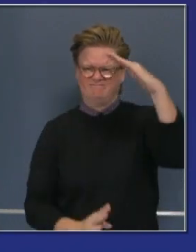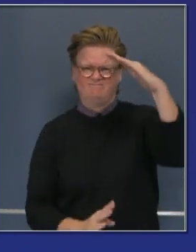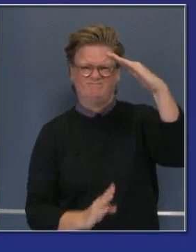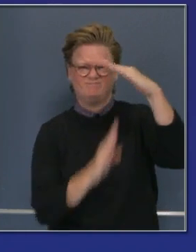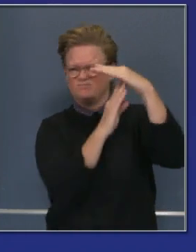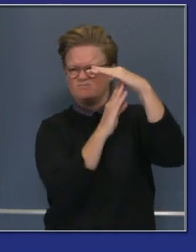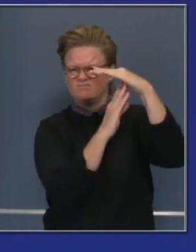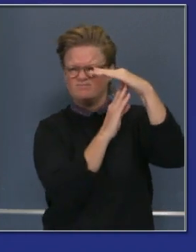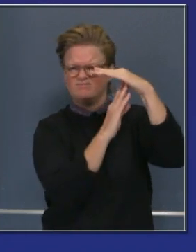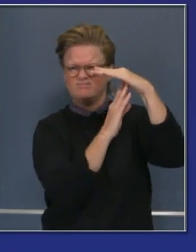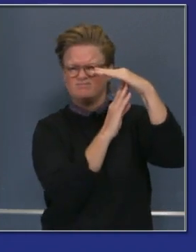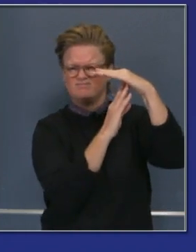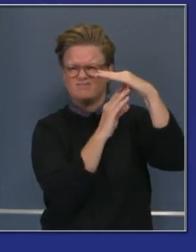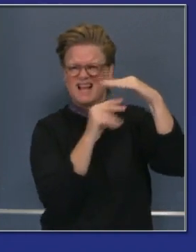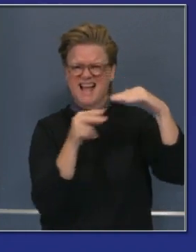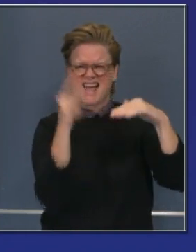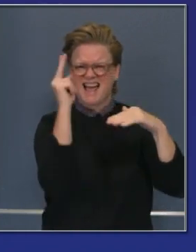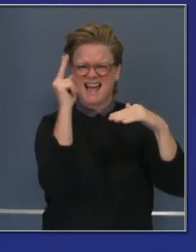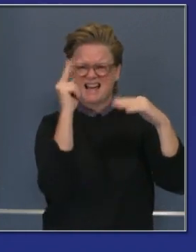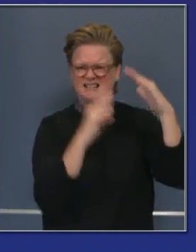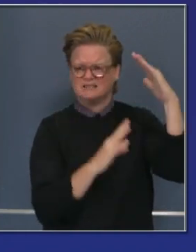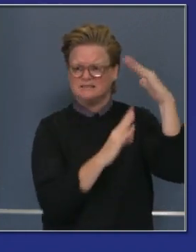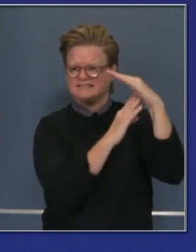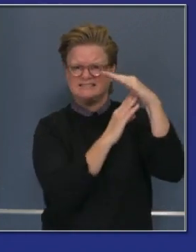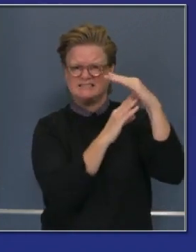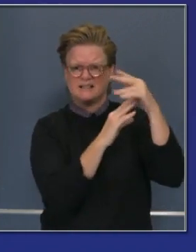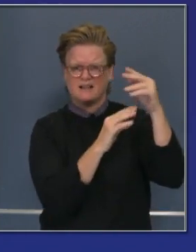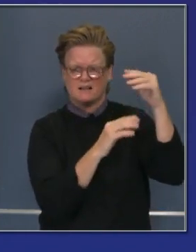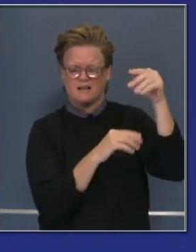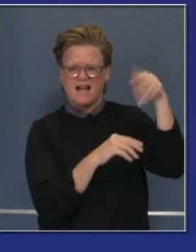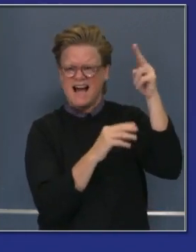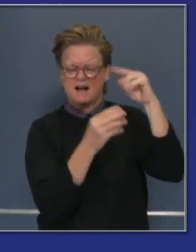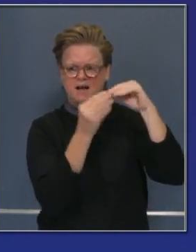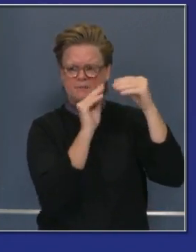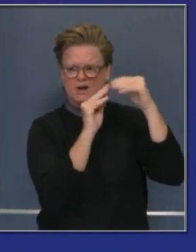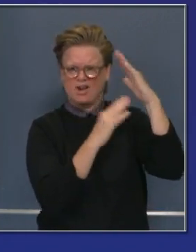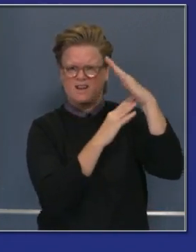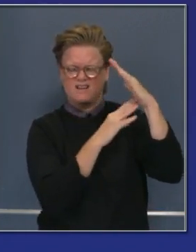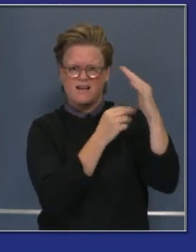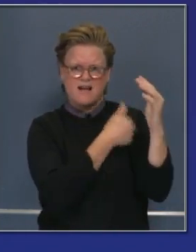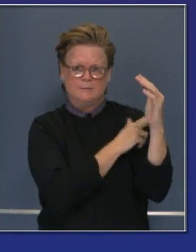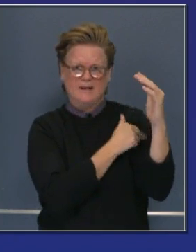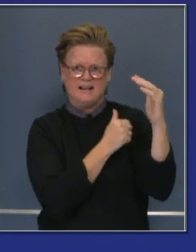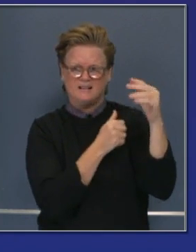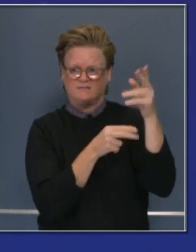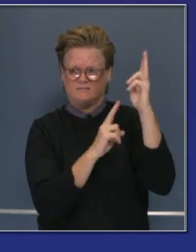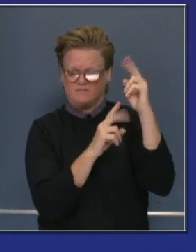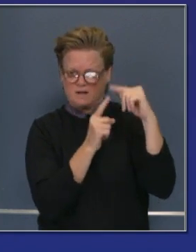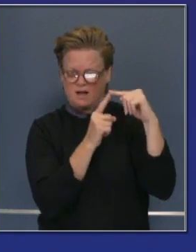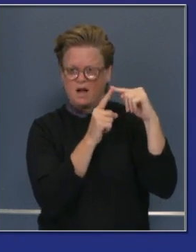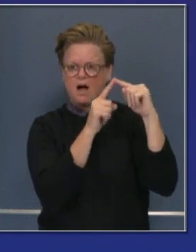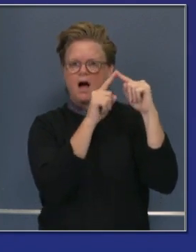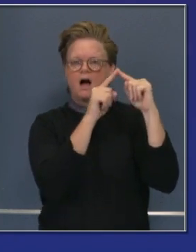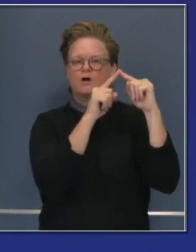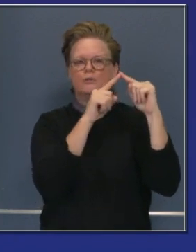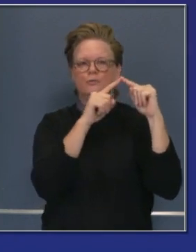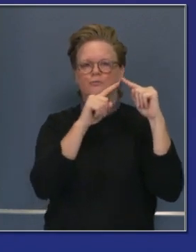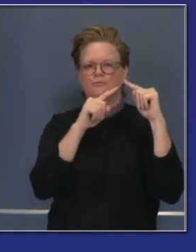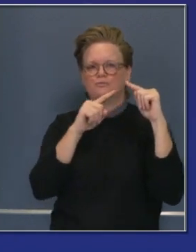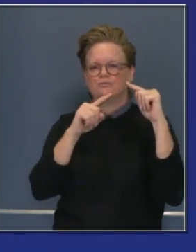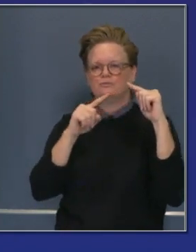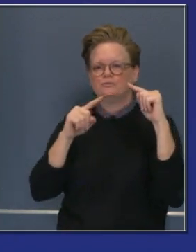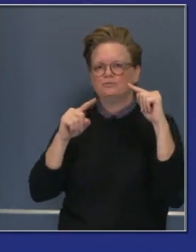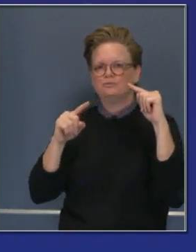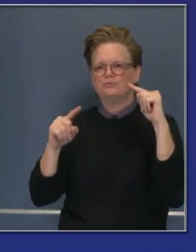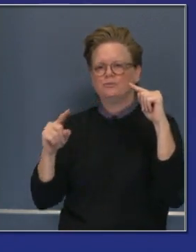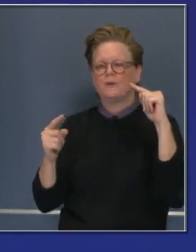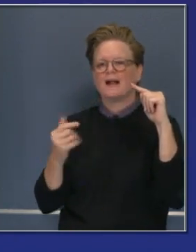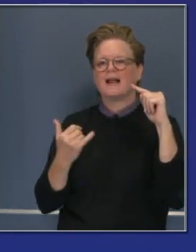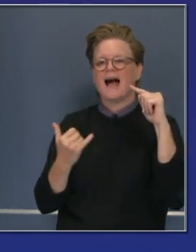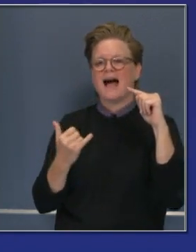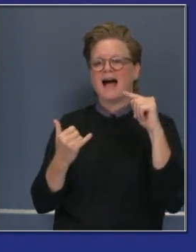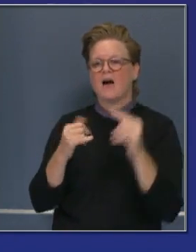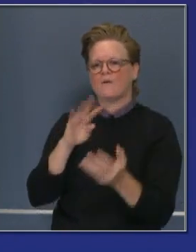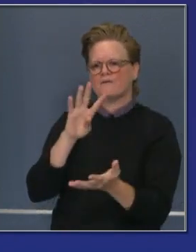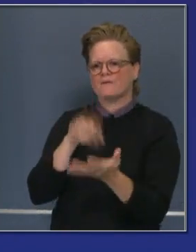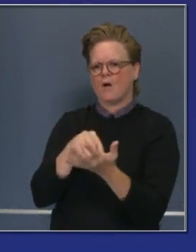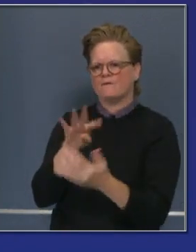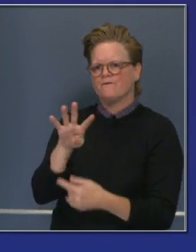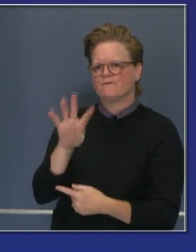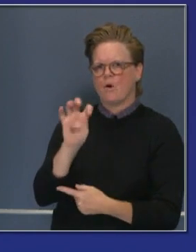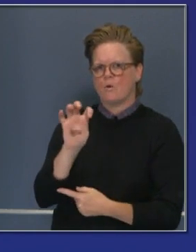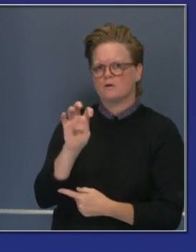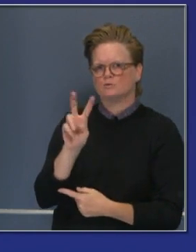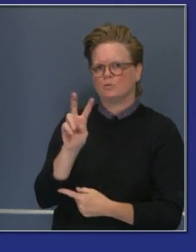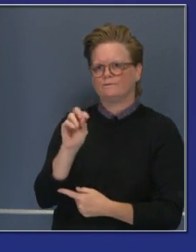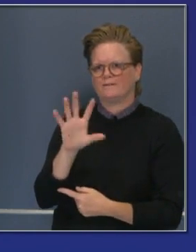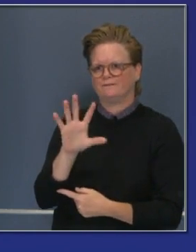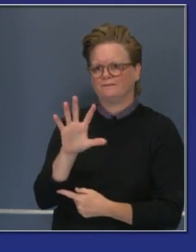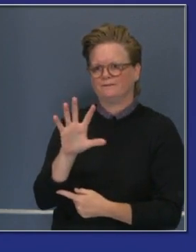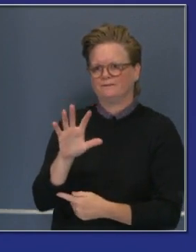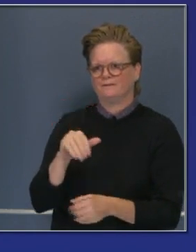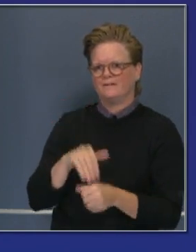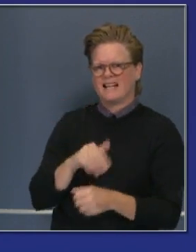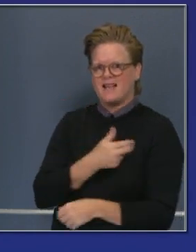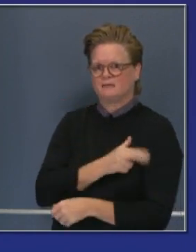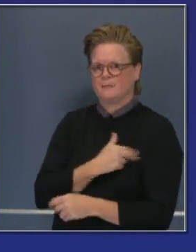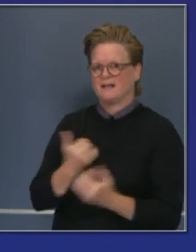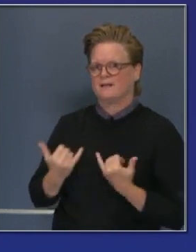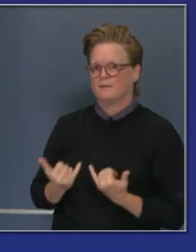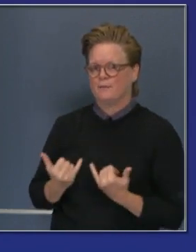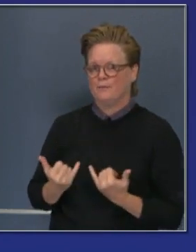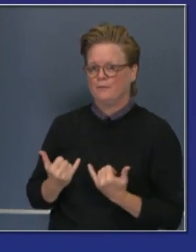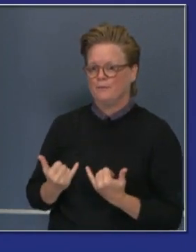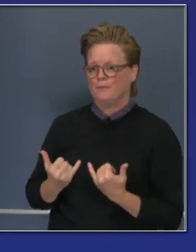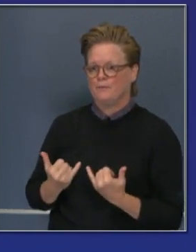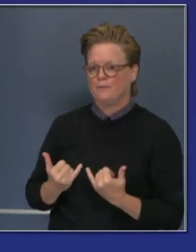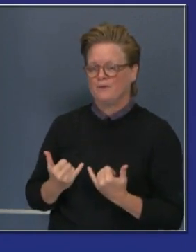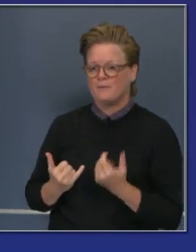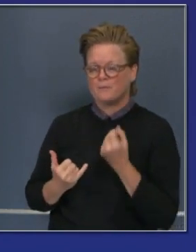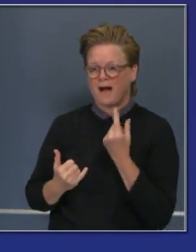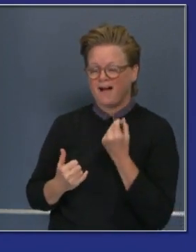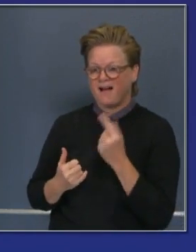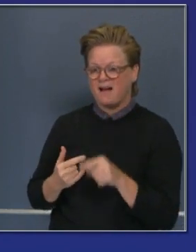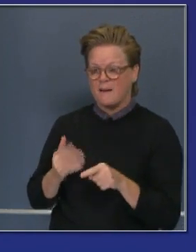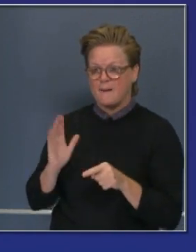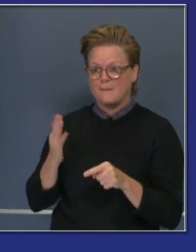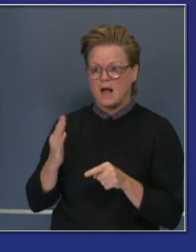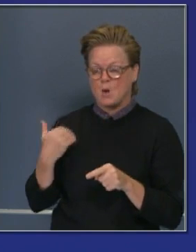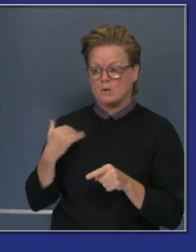YOU SEE THAT NUMBER, OUR PICO HOSPITALIZATIONS LAST MONTH, JULY 21, AND ALTHOUGH WE HAVE COME DOWN NEARLY 40% FOR JUST OVER 40%, 4205 TODAY IN OUR HOSPITALS, IT IS HIGHER THAN WE